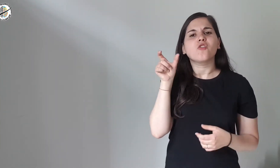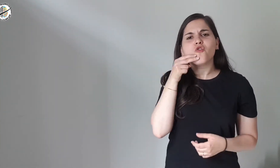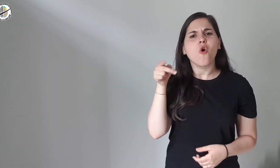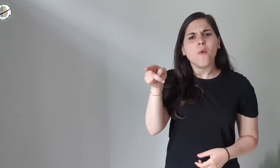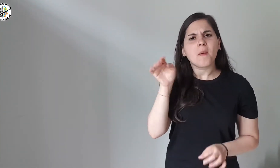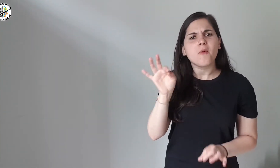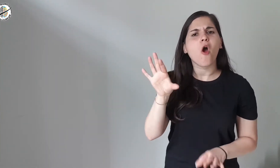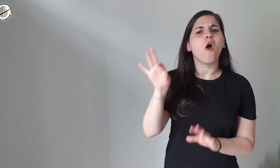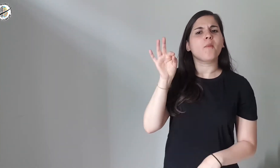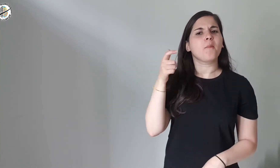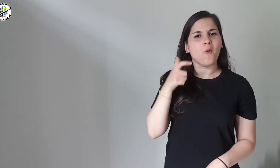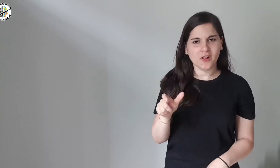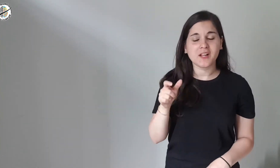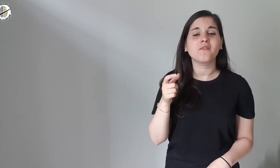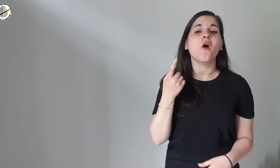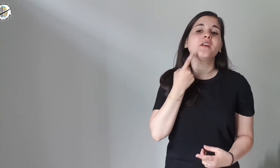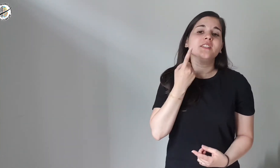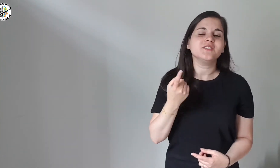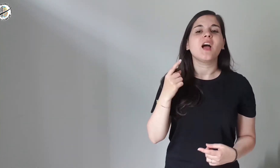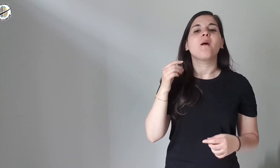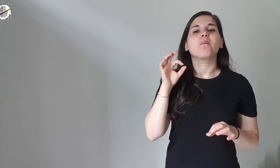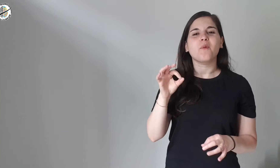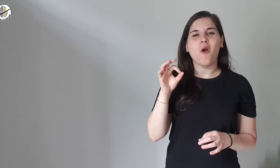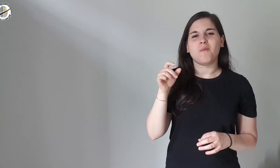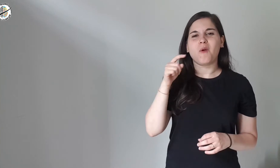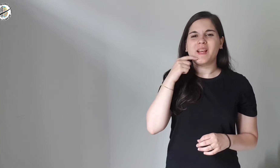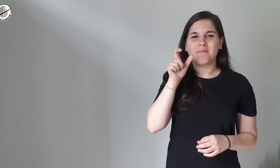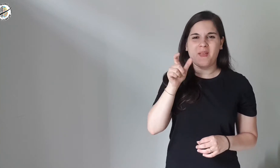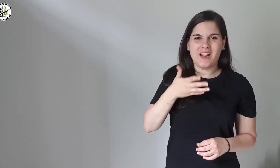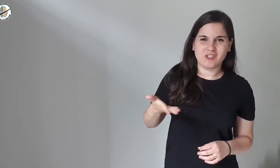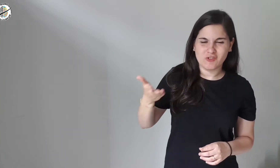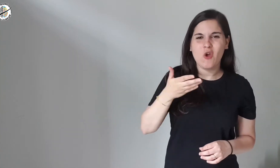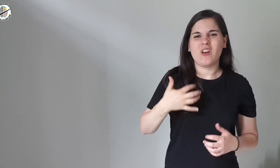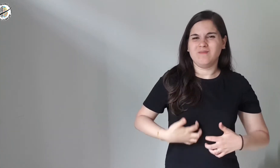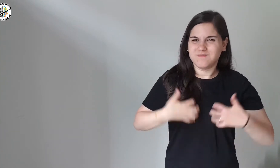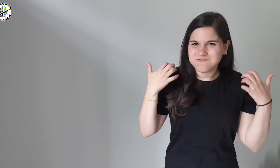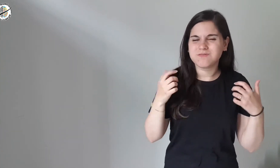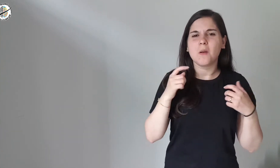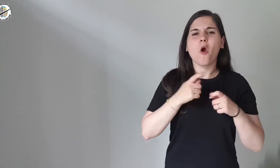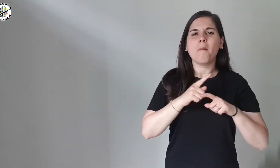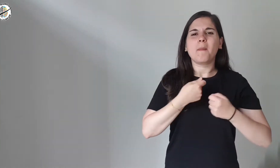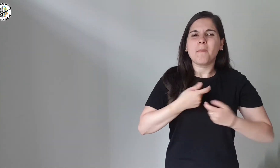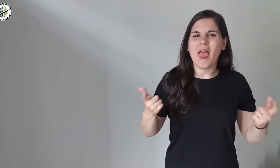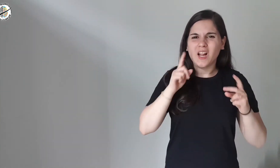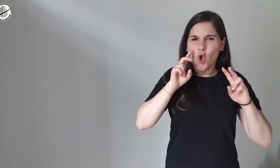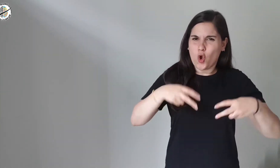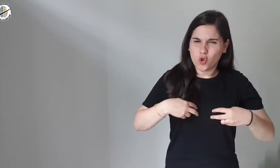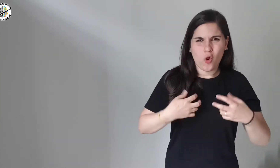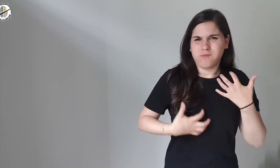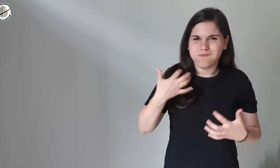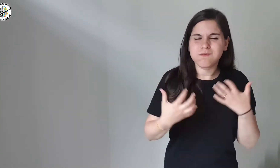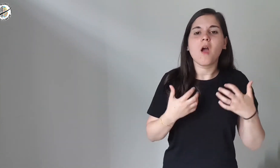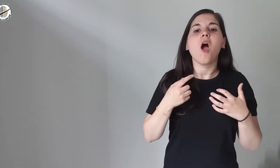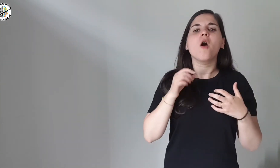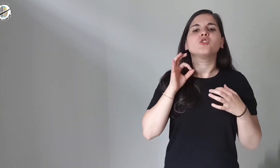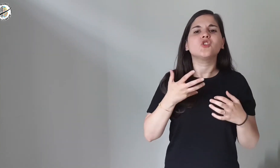because it is said that angry people when they lose control